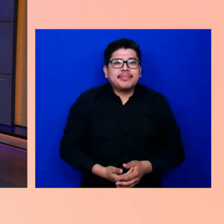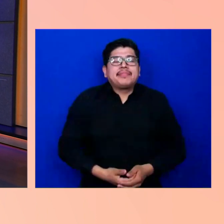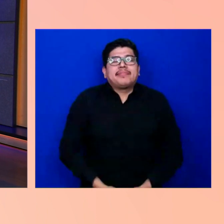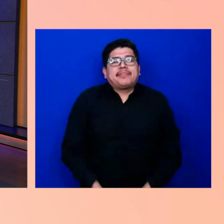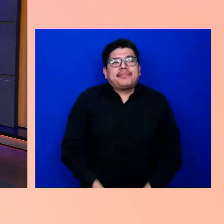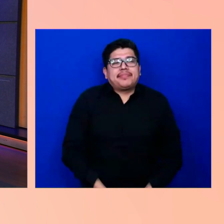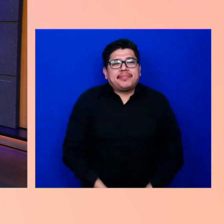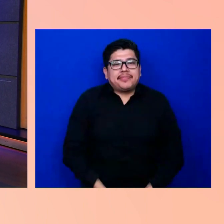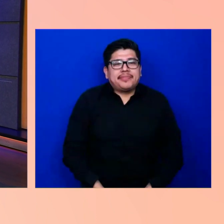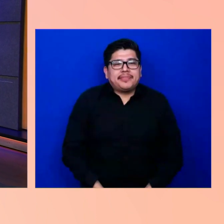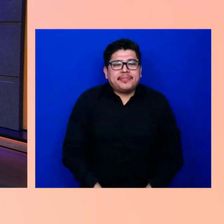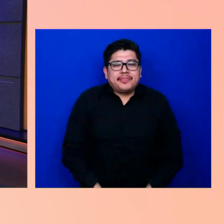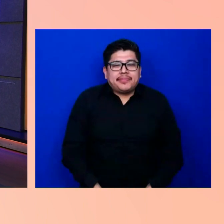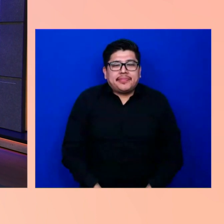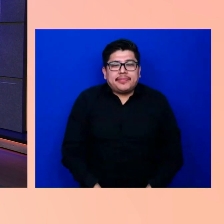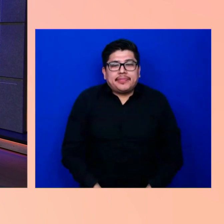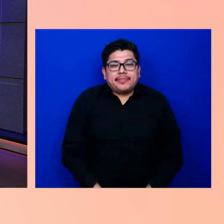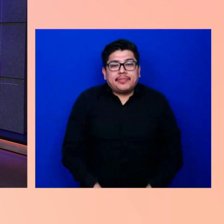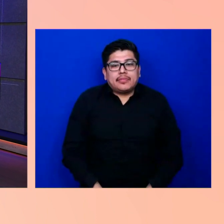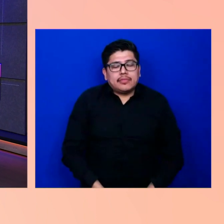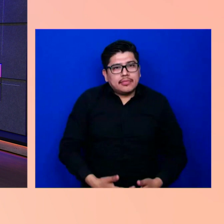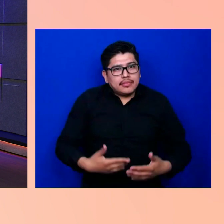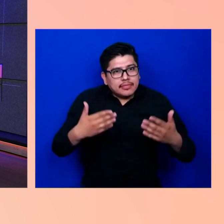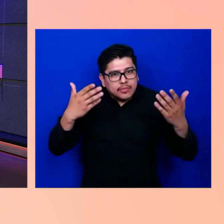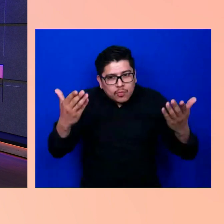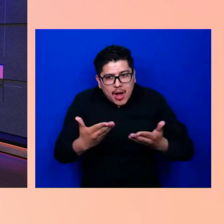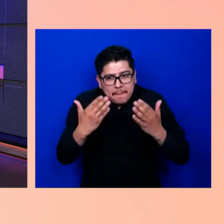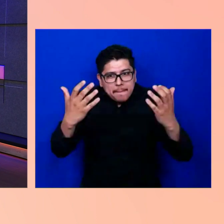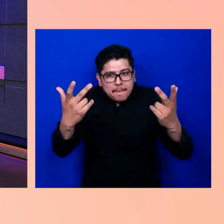Can you believe we're closing out our second keynote session already.